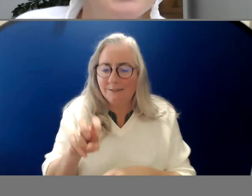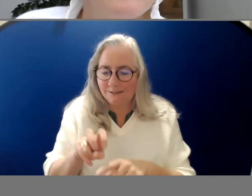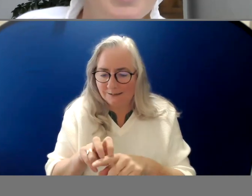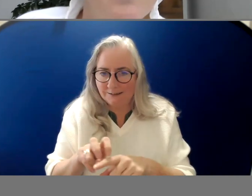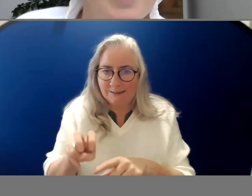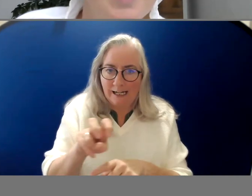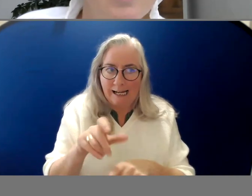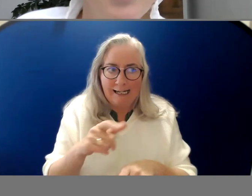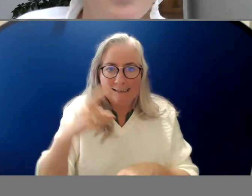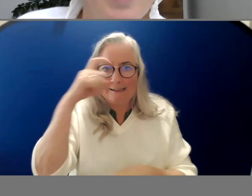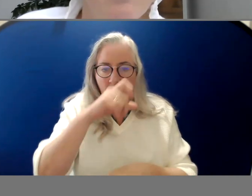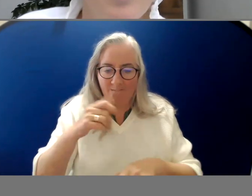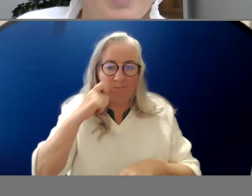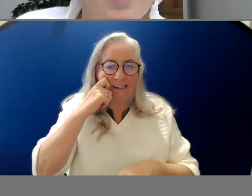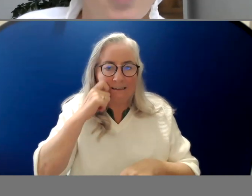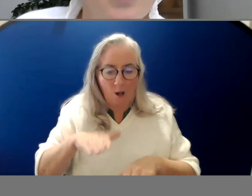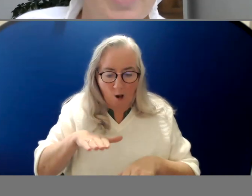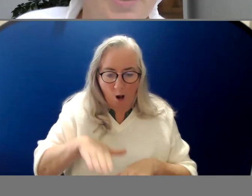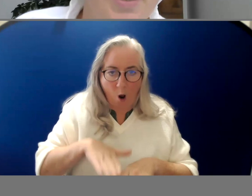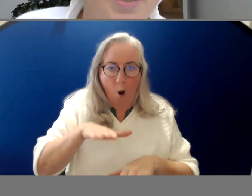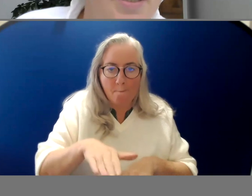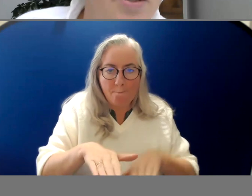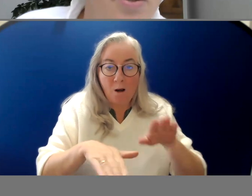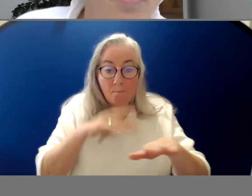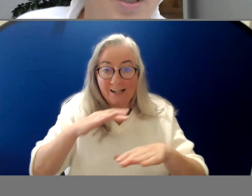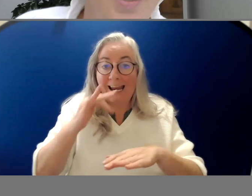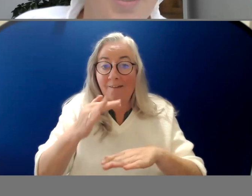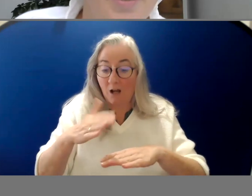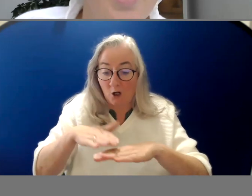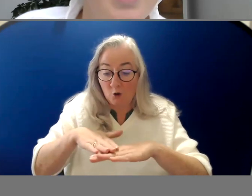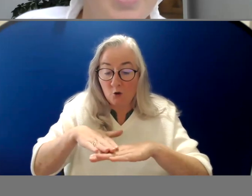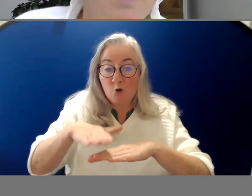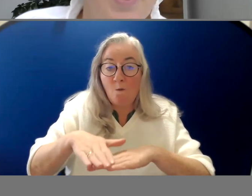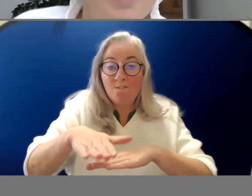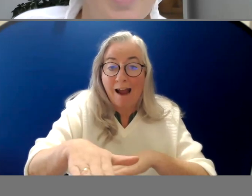difficulty lifting his feet that if you have a nosing that extends out too far at each step